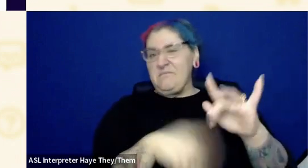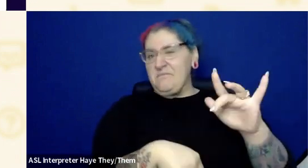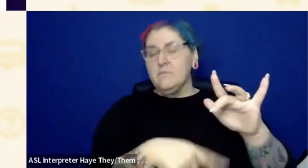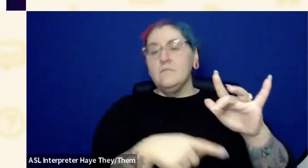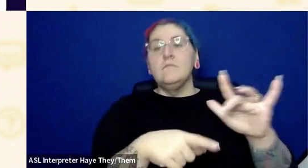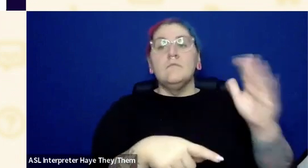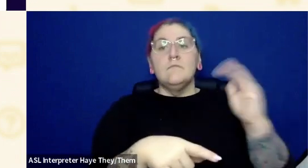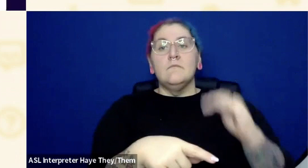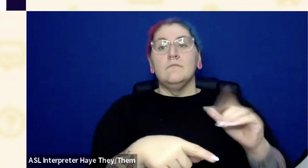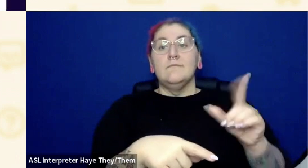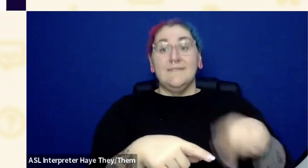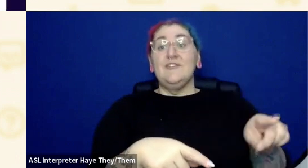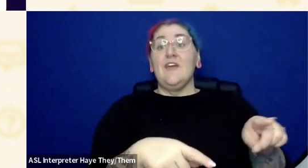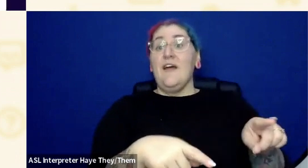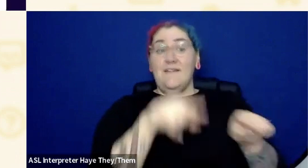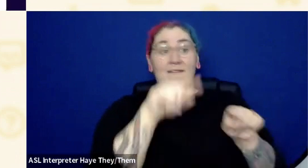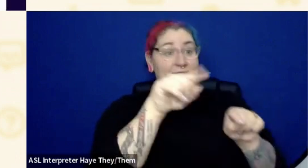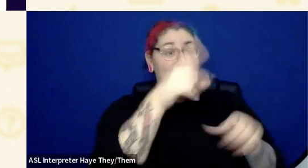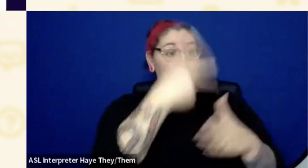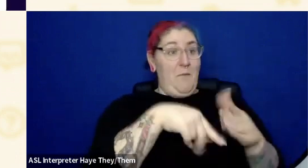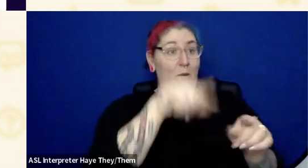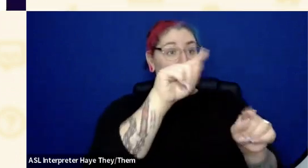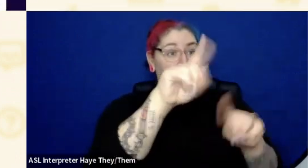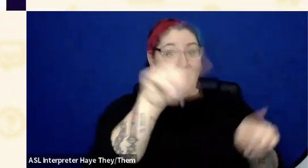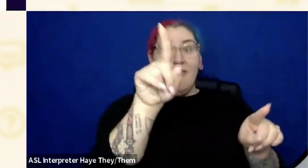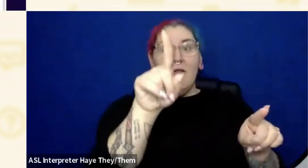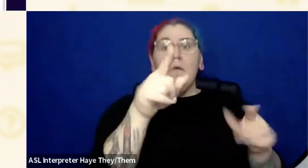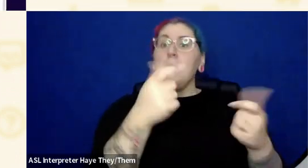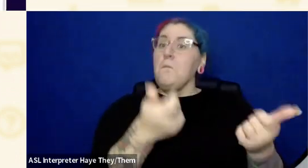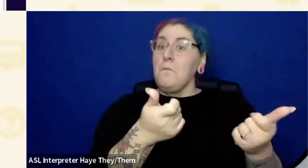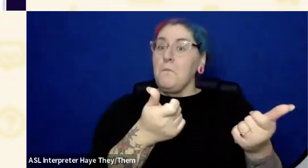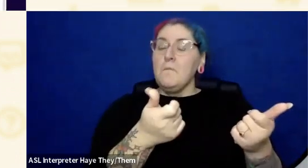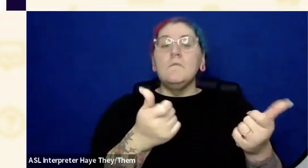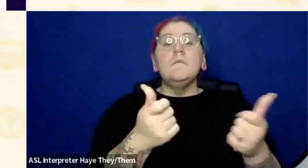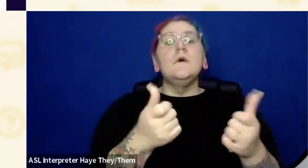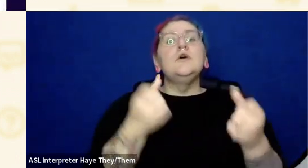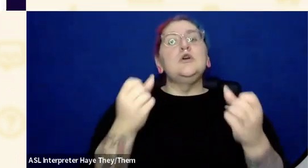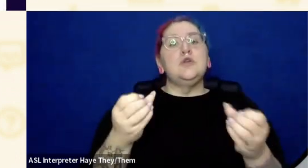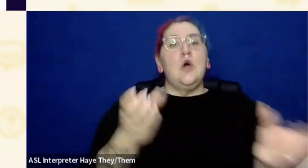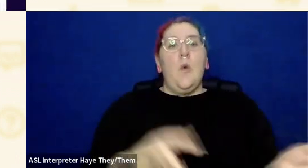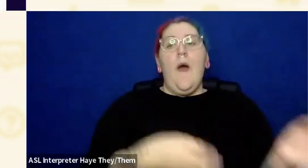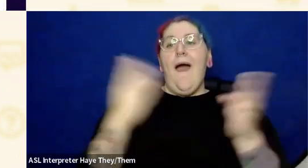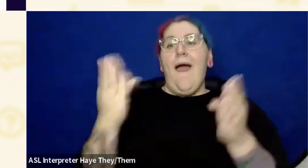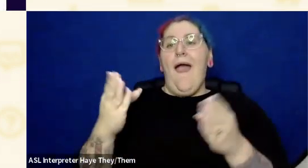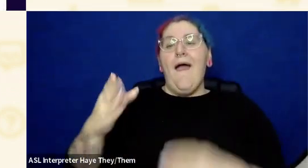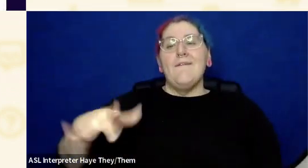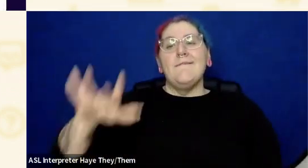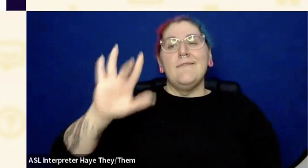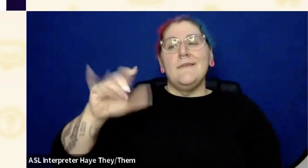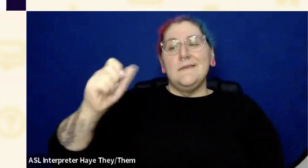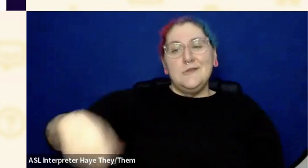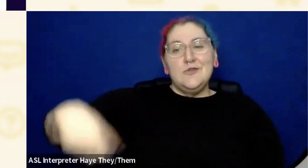Now I've got this Drop-down field here and I'm looking at the Settings for this Drop-down and I notice that there's a setting